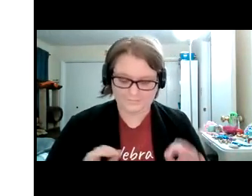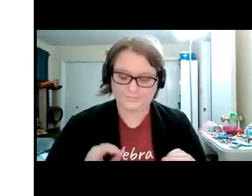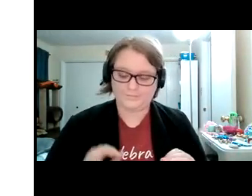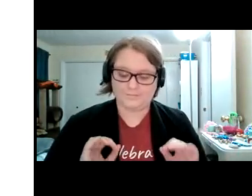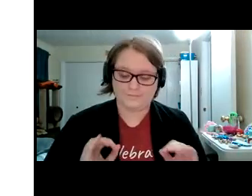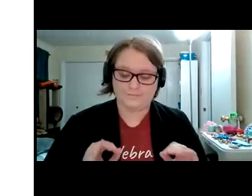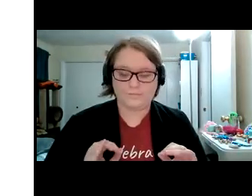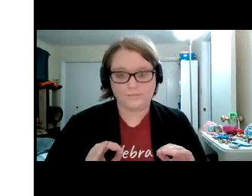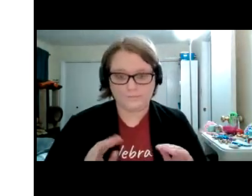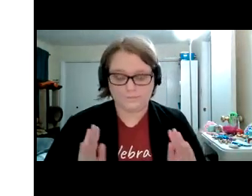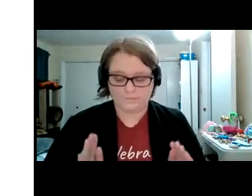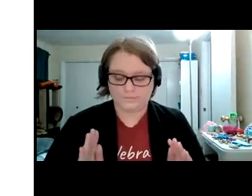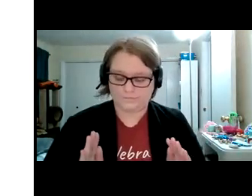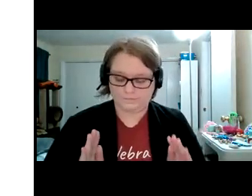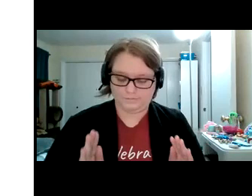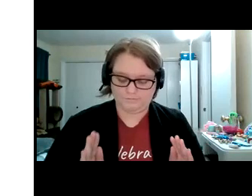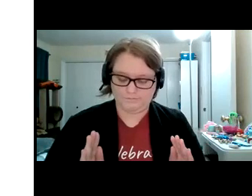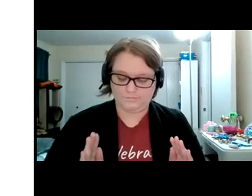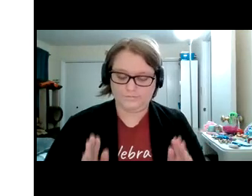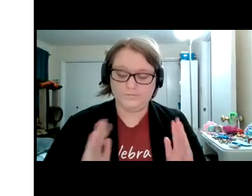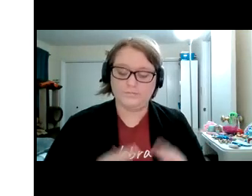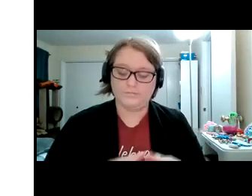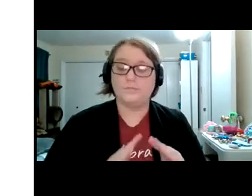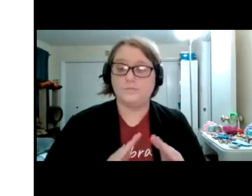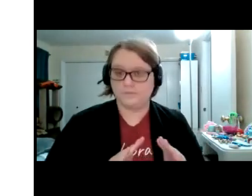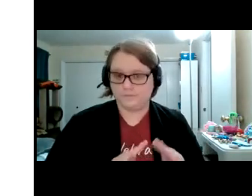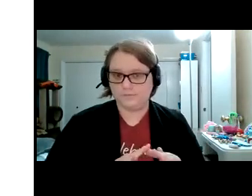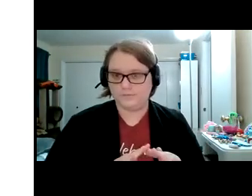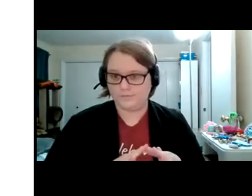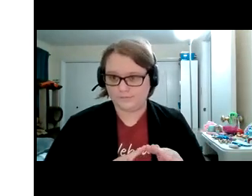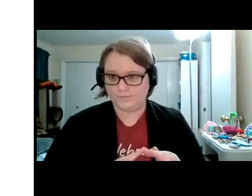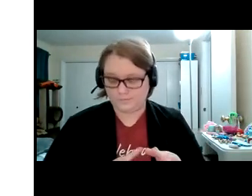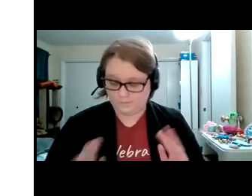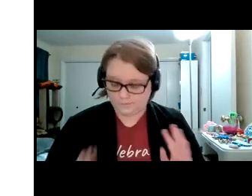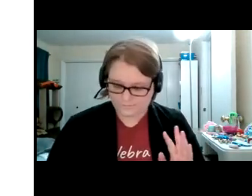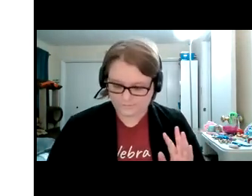out to people in my online community who had similar experiences who calmed me down.